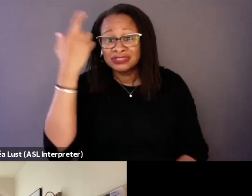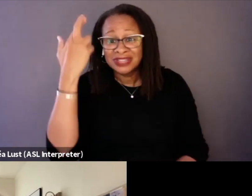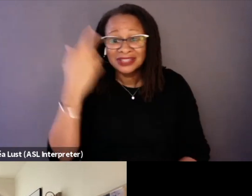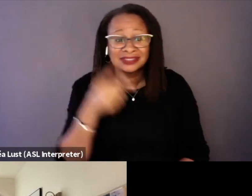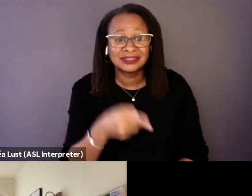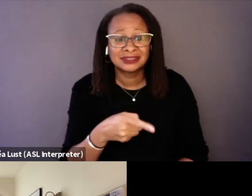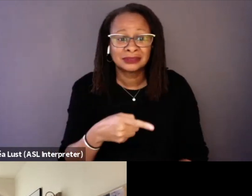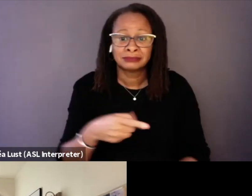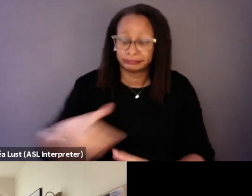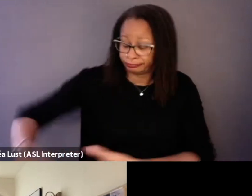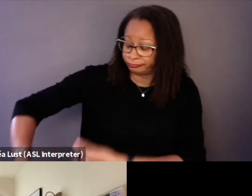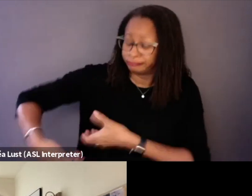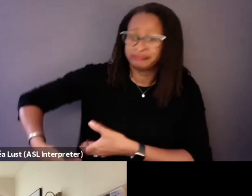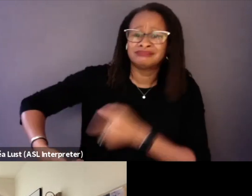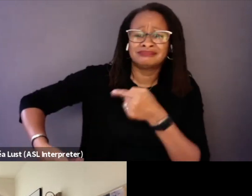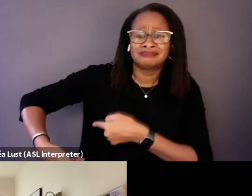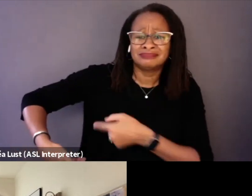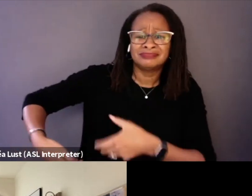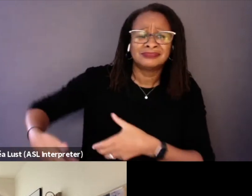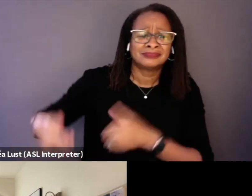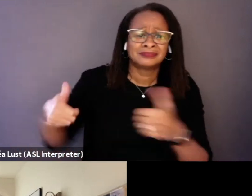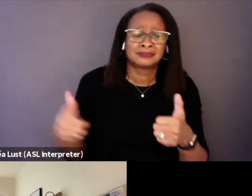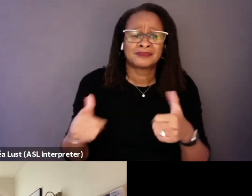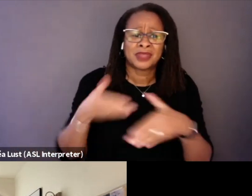In that big bag, he had a wooden board